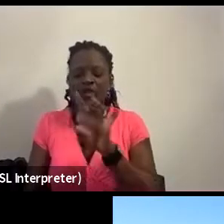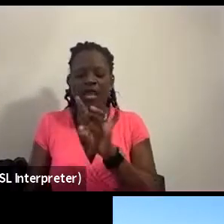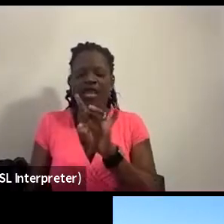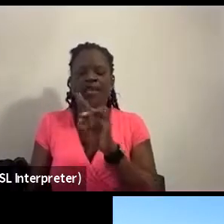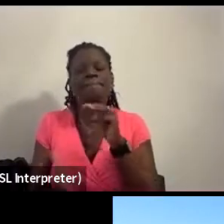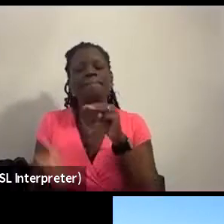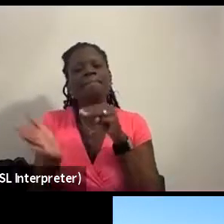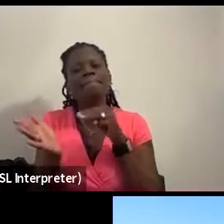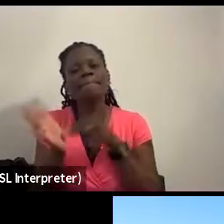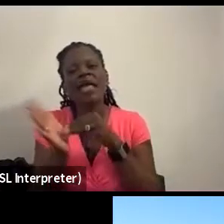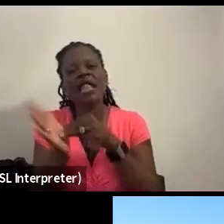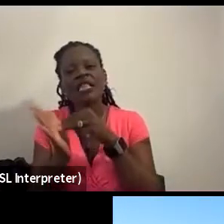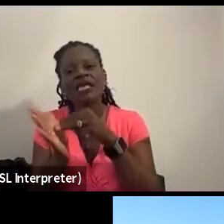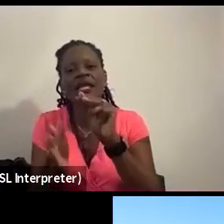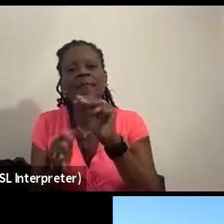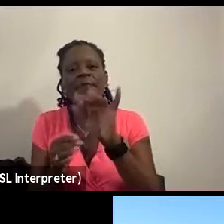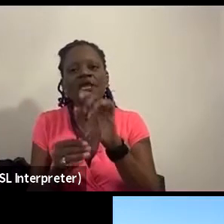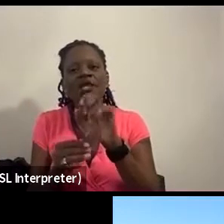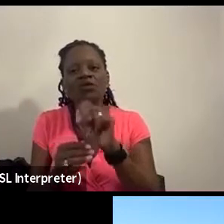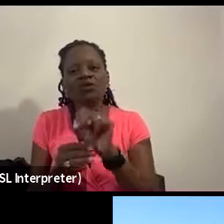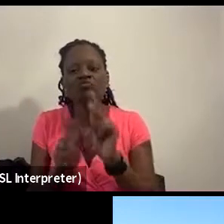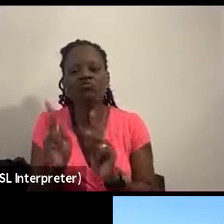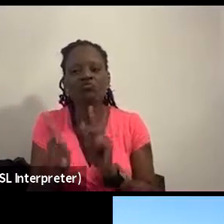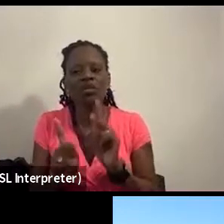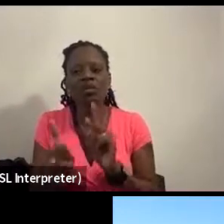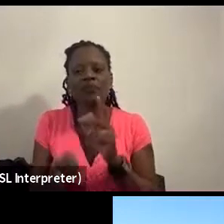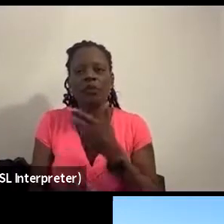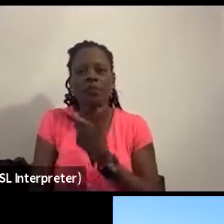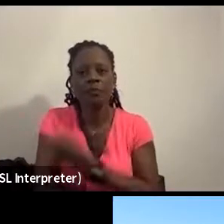most of the time these vaccines are totally safe. But when we do identify that there